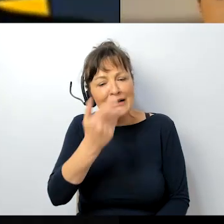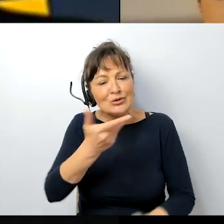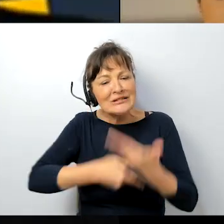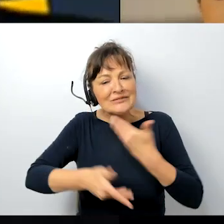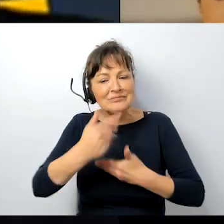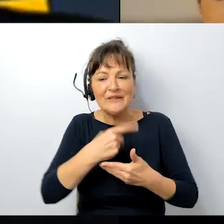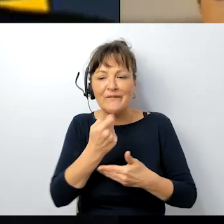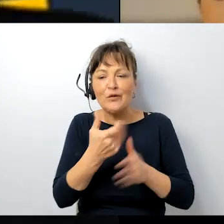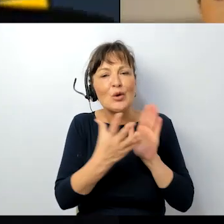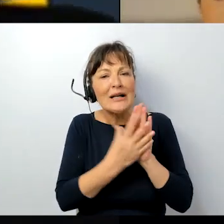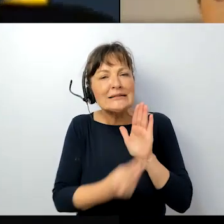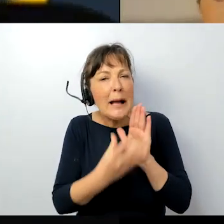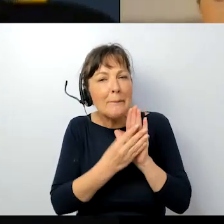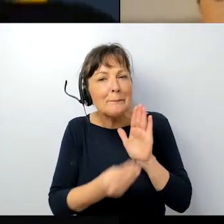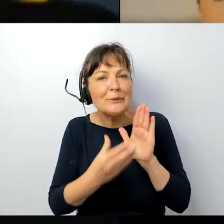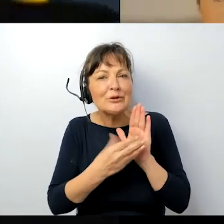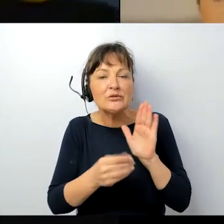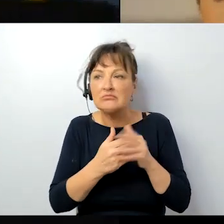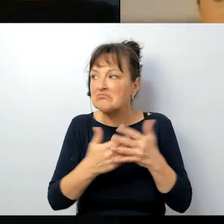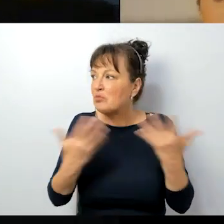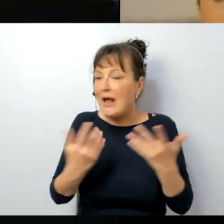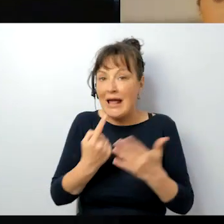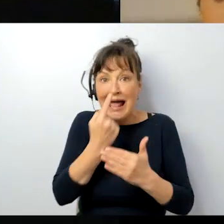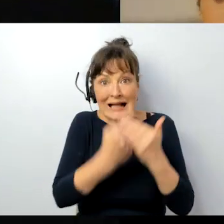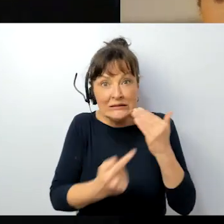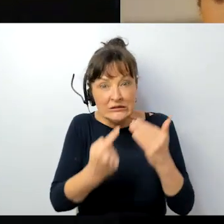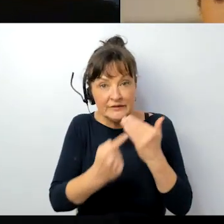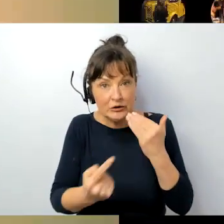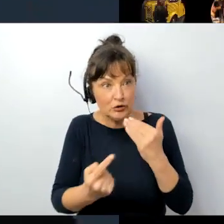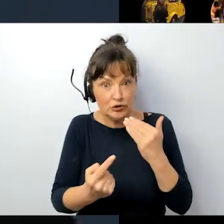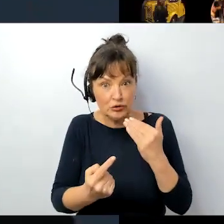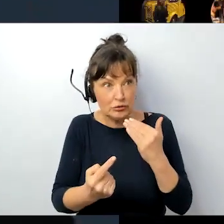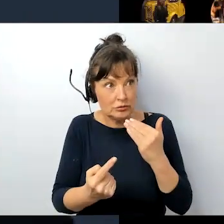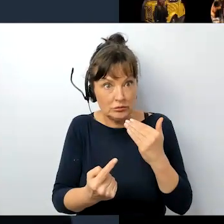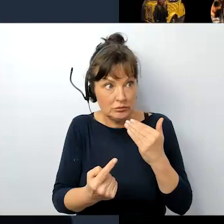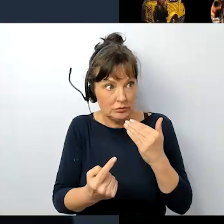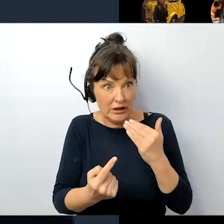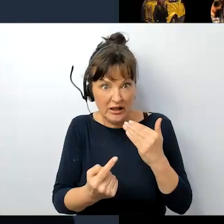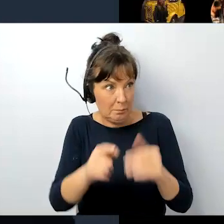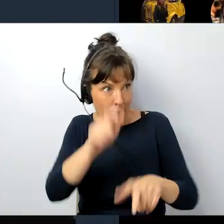Louisa, if I can come back to you for a second, can you give me a few examples of where